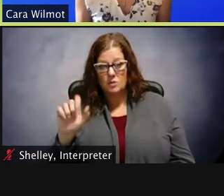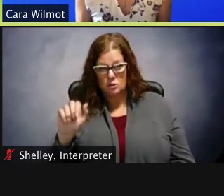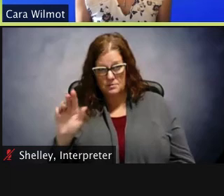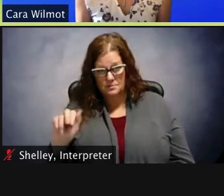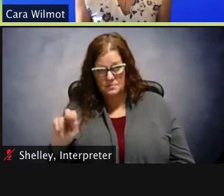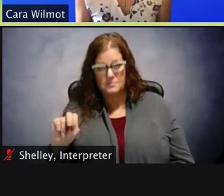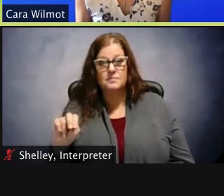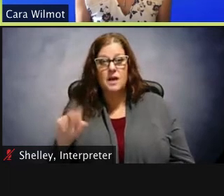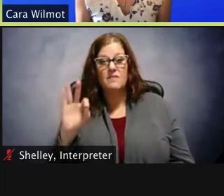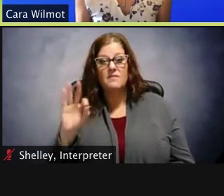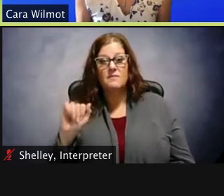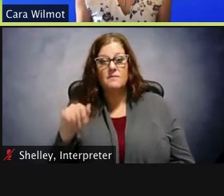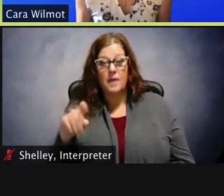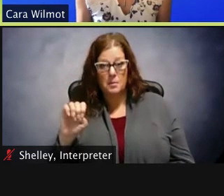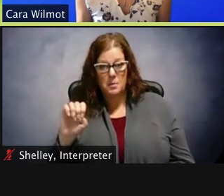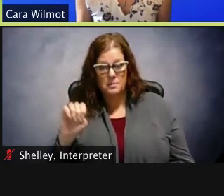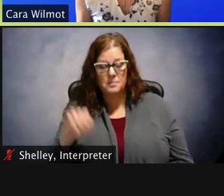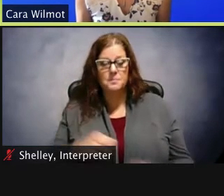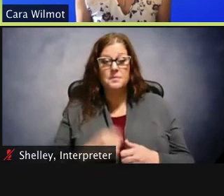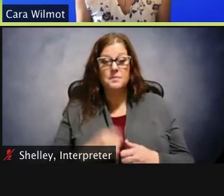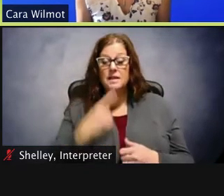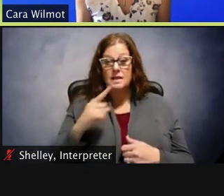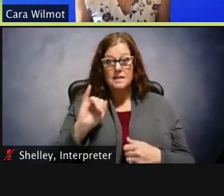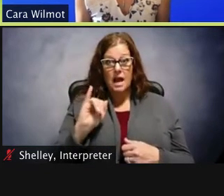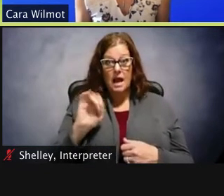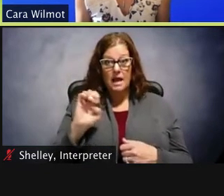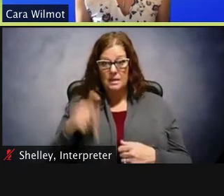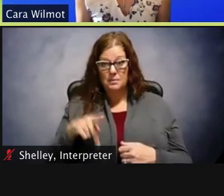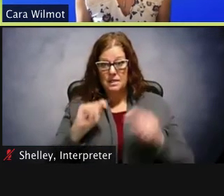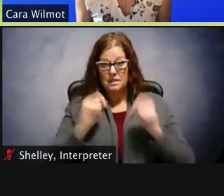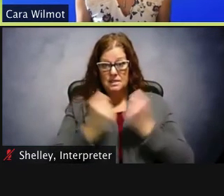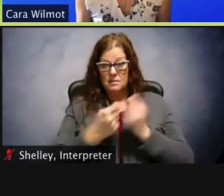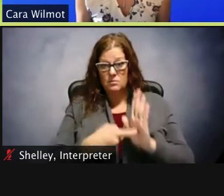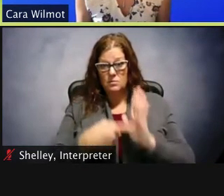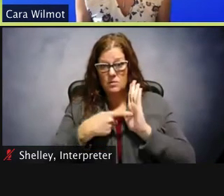This statute states the IEP team is required to complete a communication plan